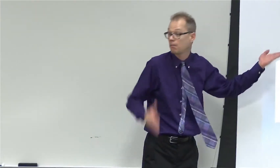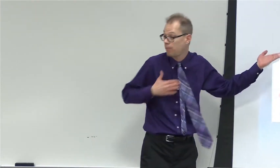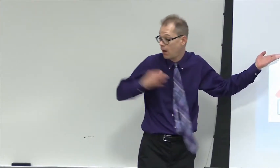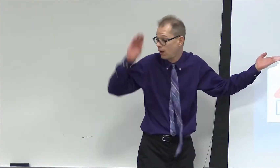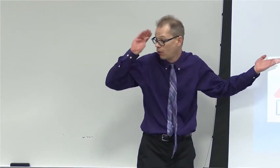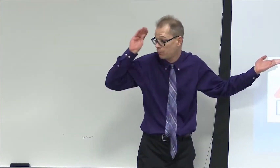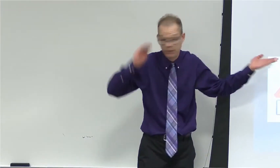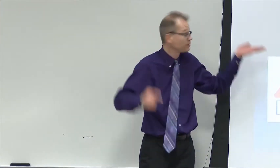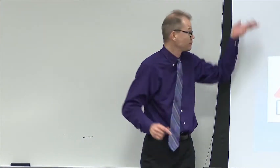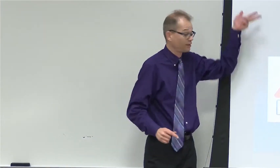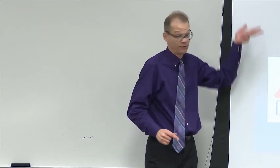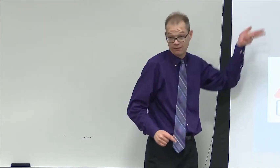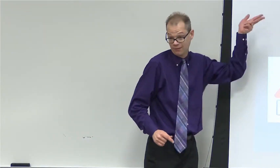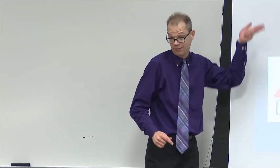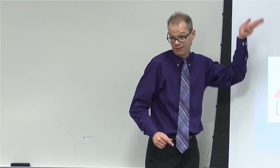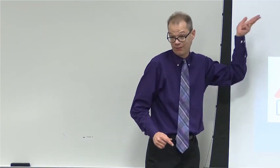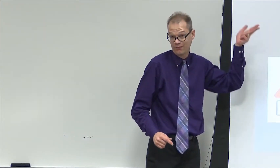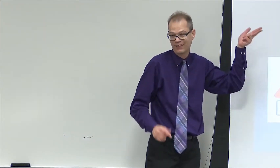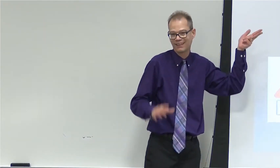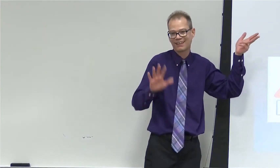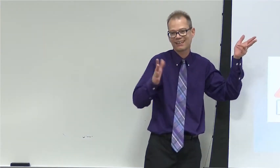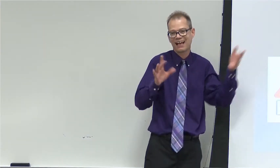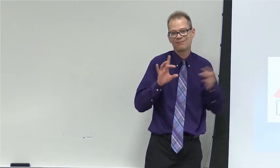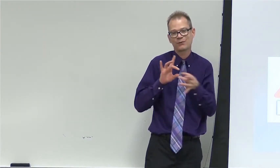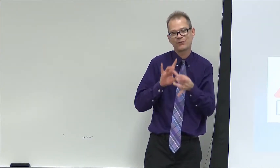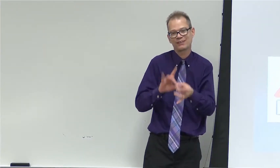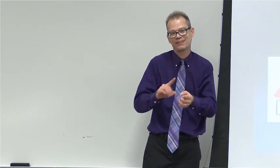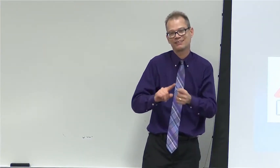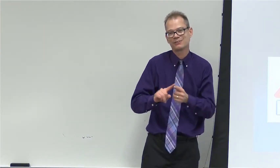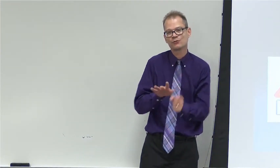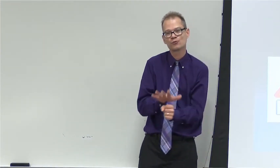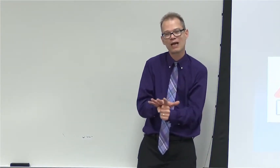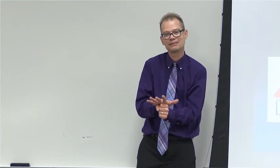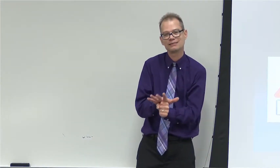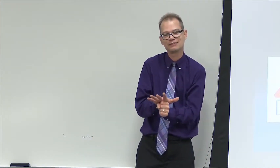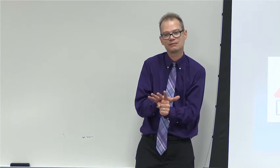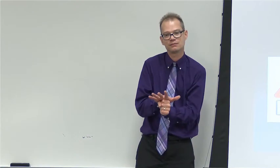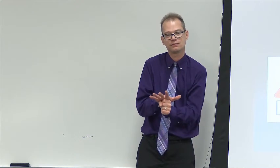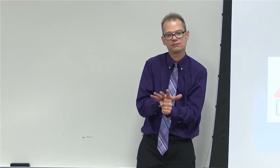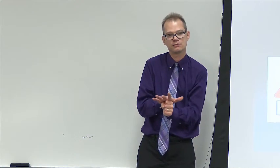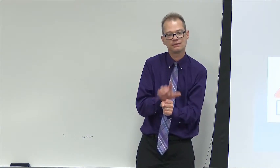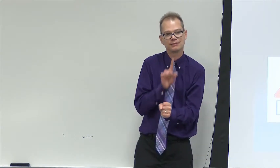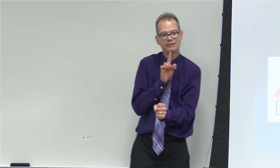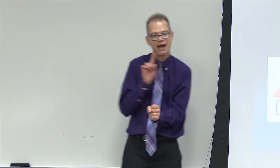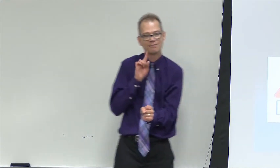In my opinion, all three of these are related to stress in some way.